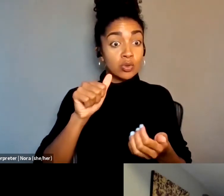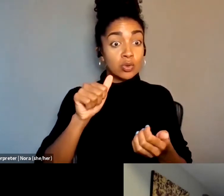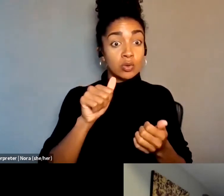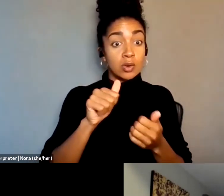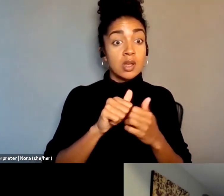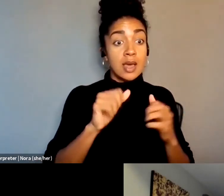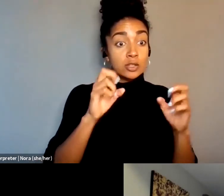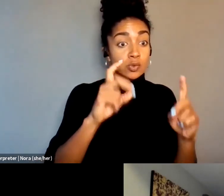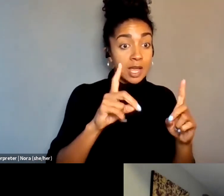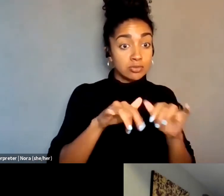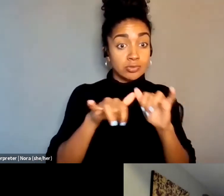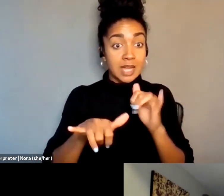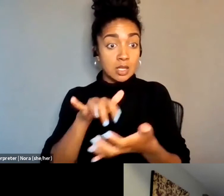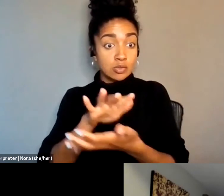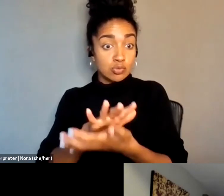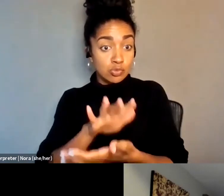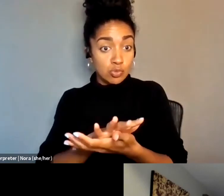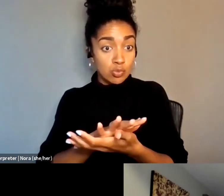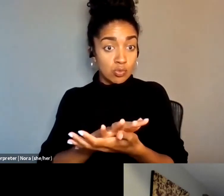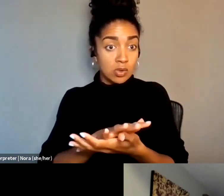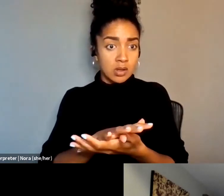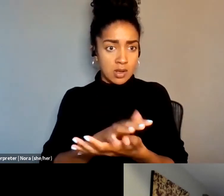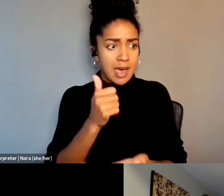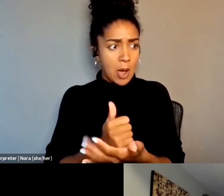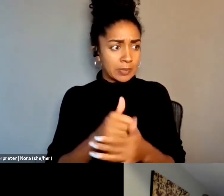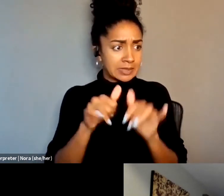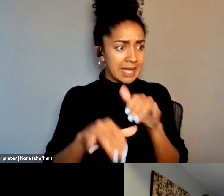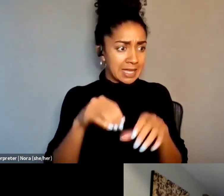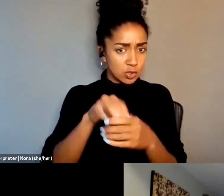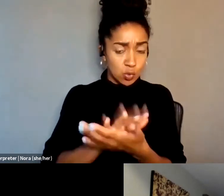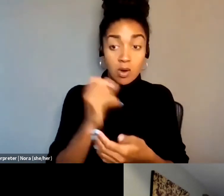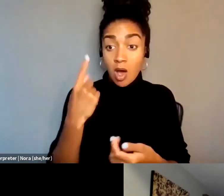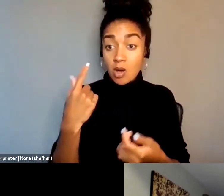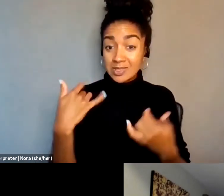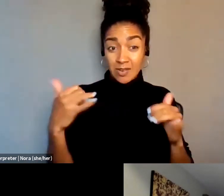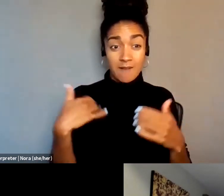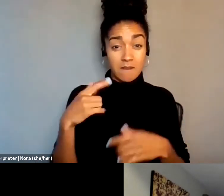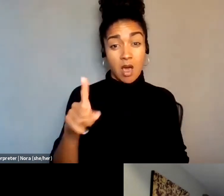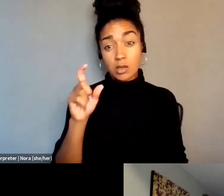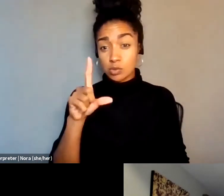we have about 120 million adolescent girls who are out of school